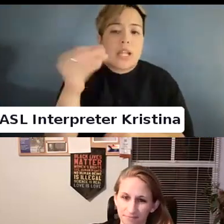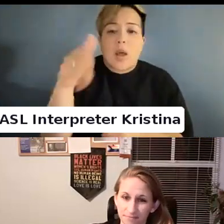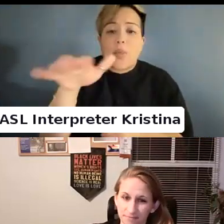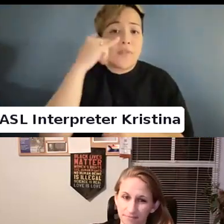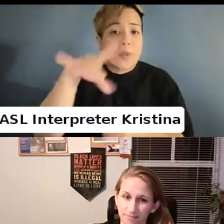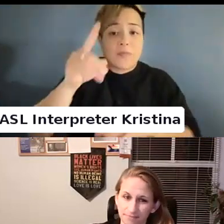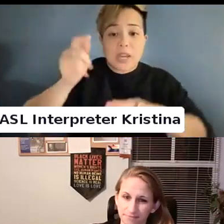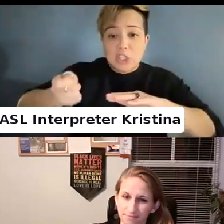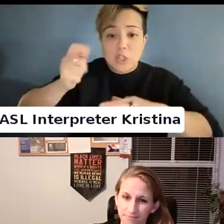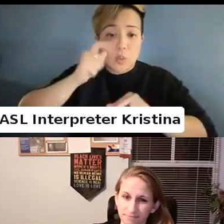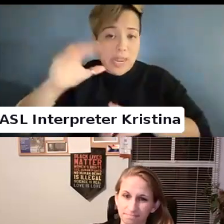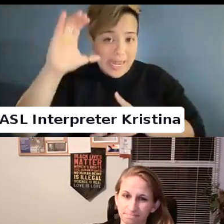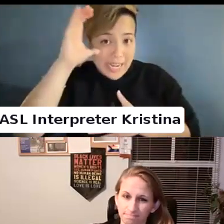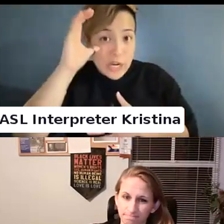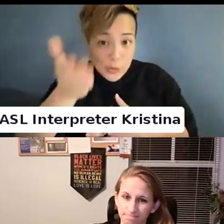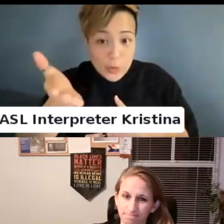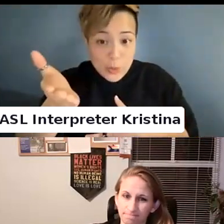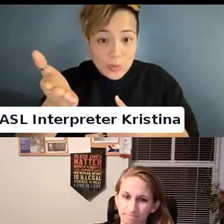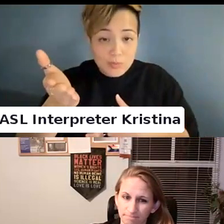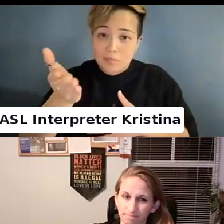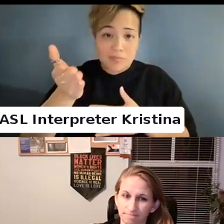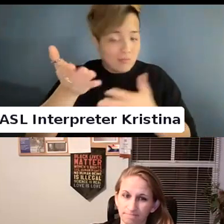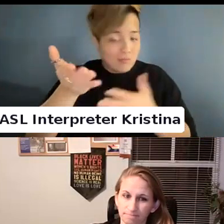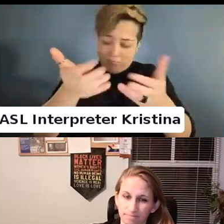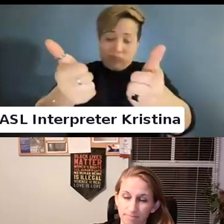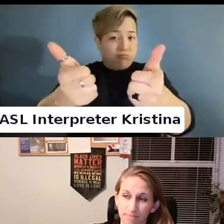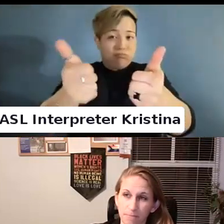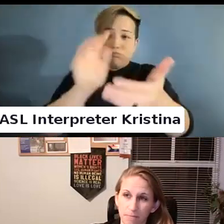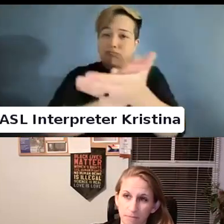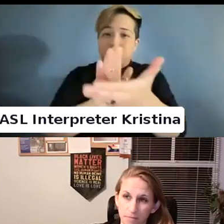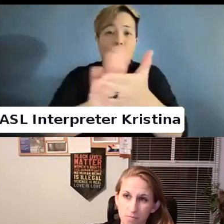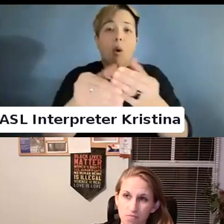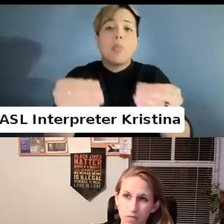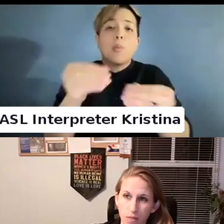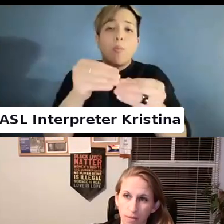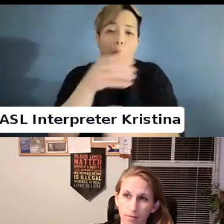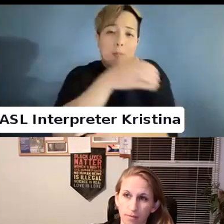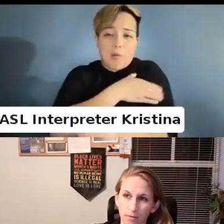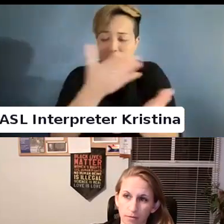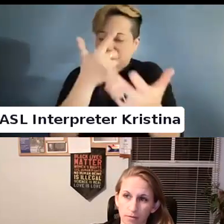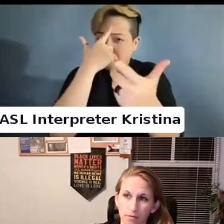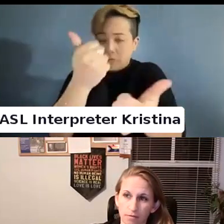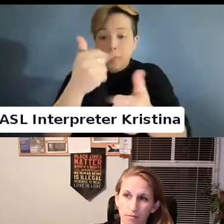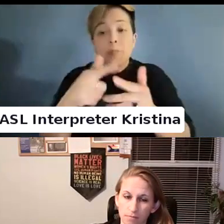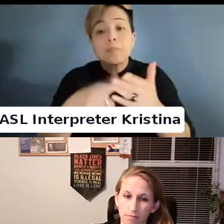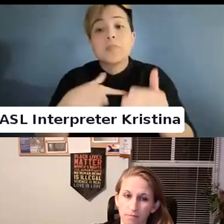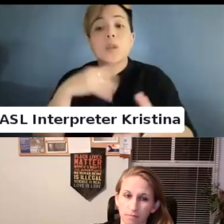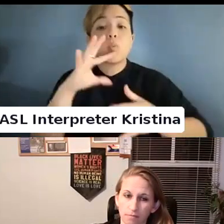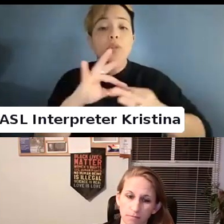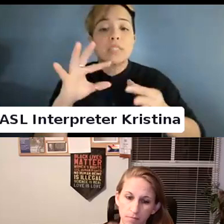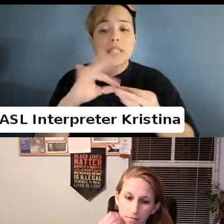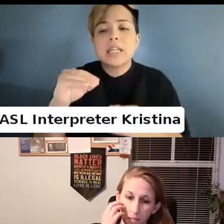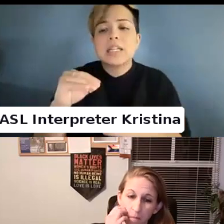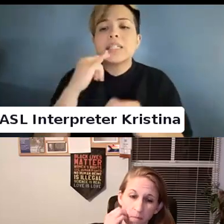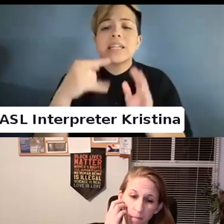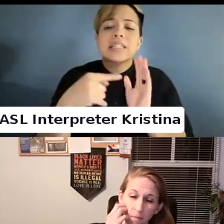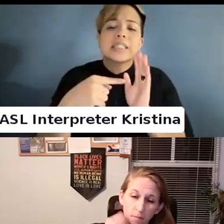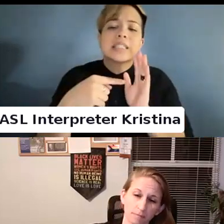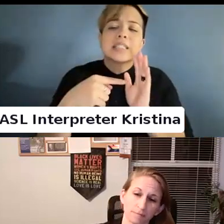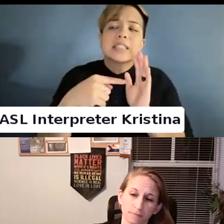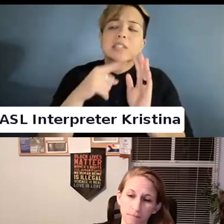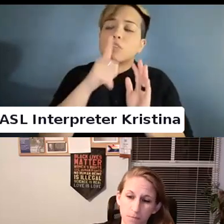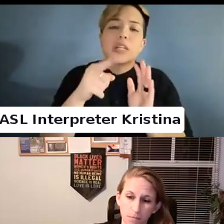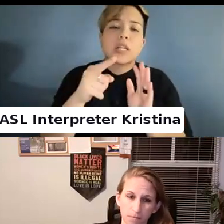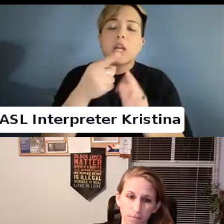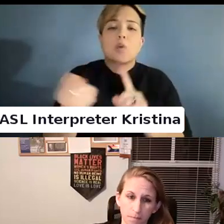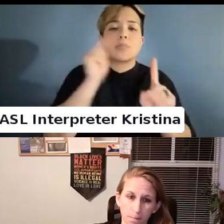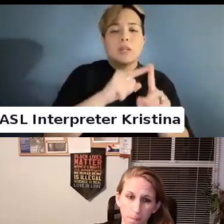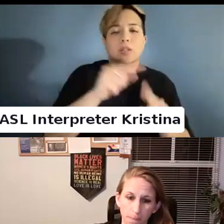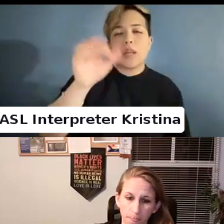the various transitions essentially goes back to 1990.